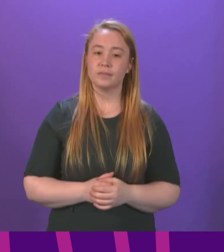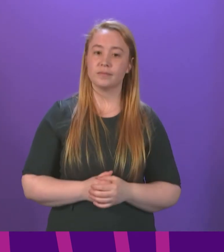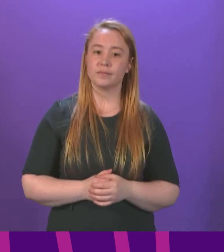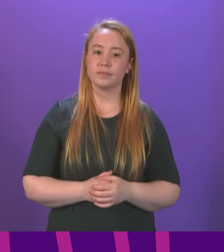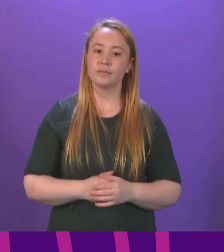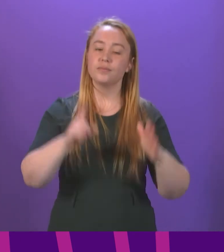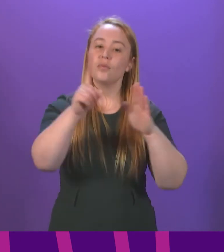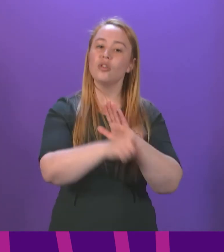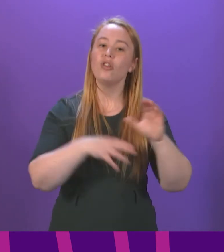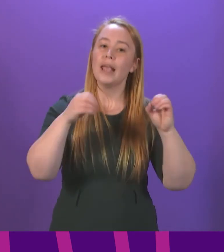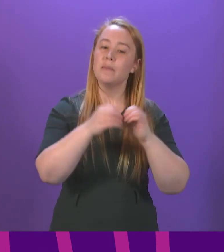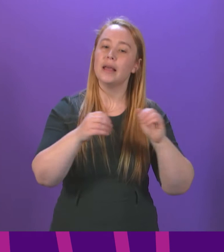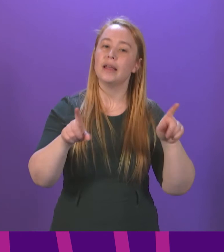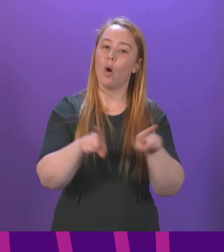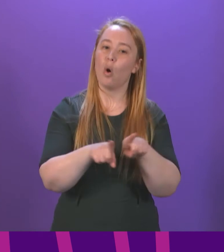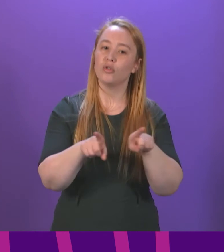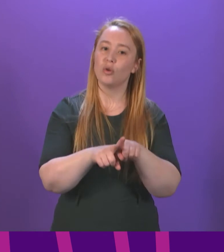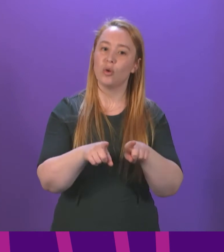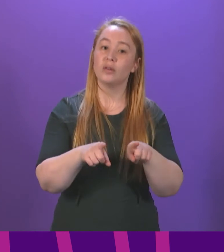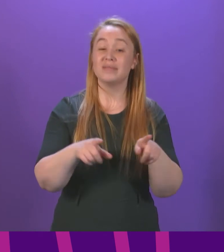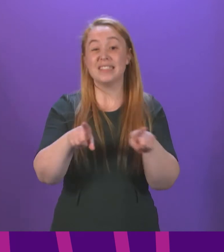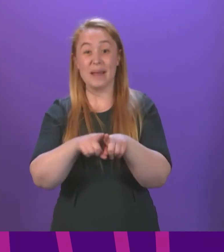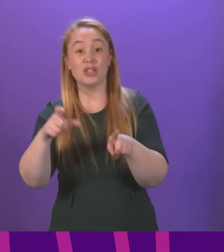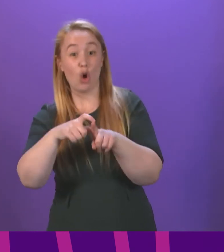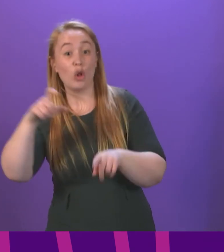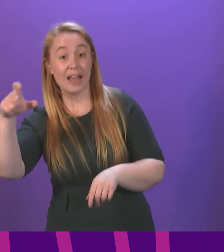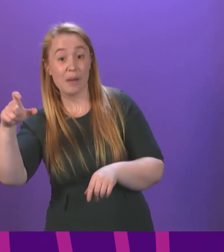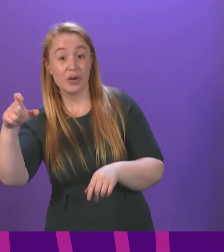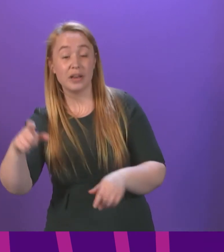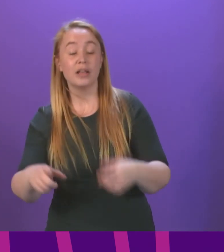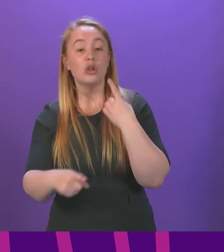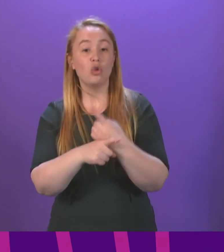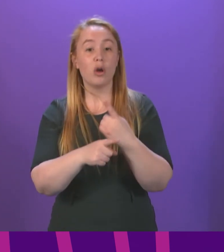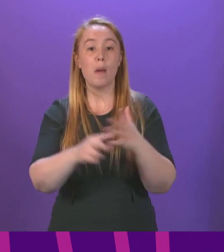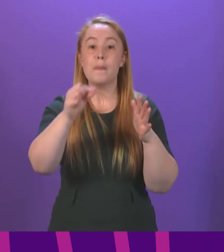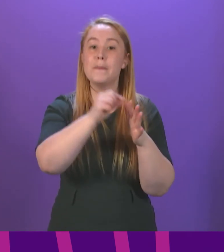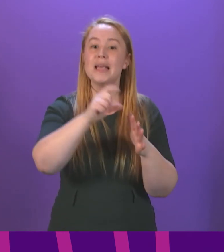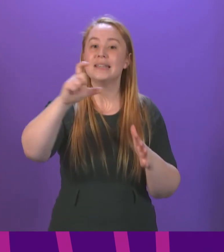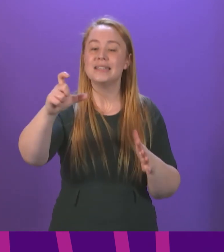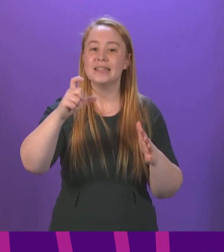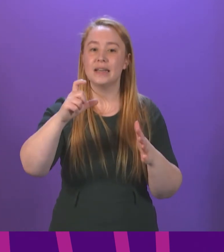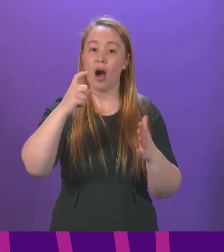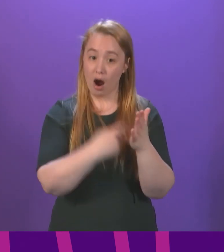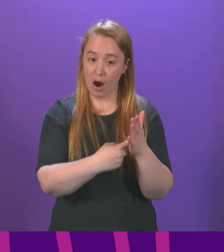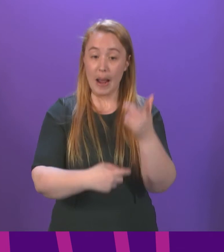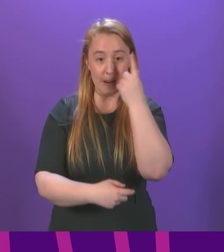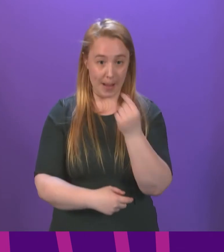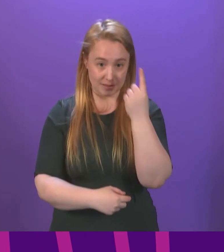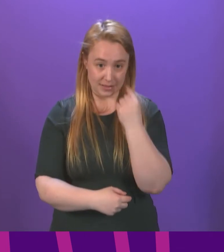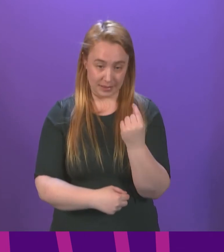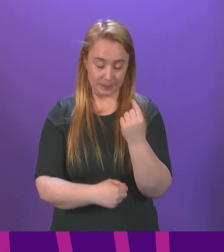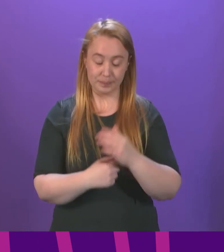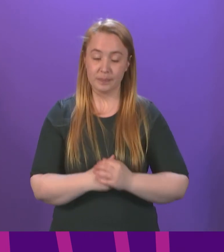Jackie Baillie talked, as Donald Cameron did, about our PCR capacity and the fact that not